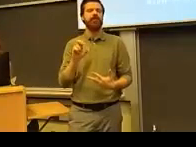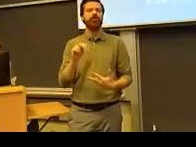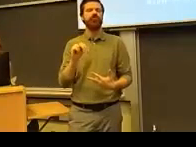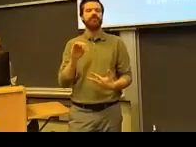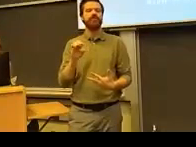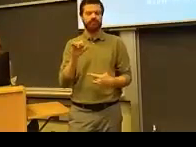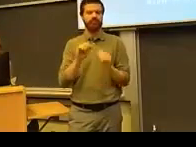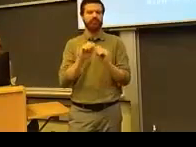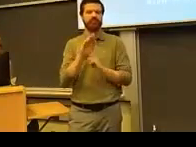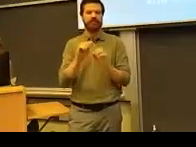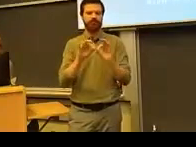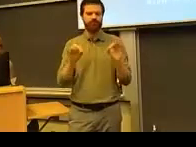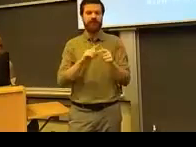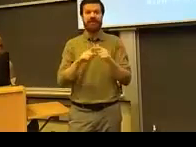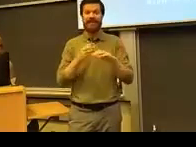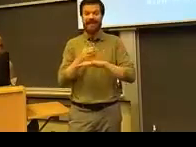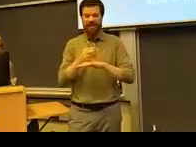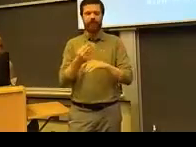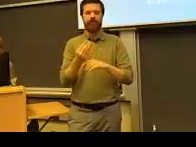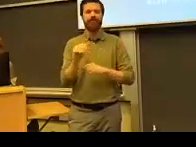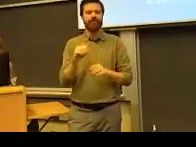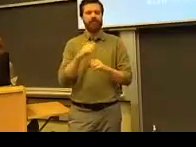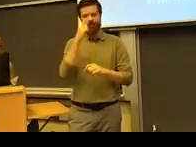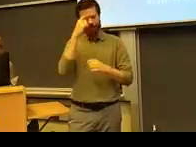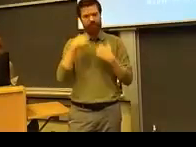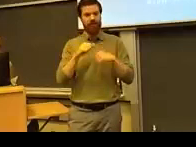and shortly after pursued a master's degree in mental health counseling after working in